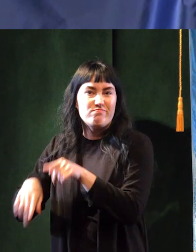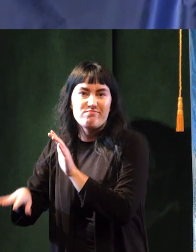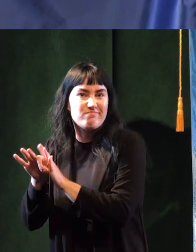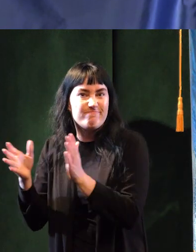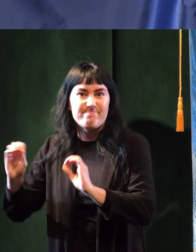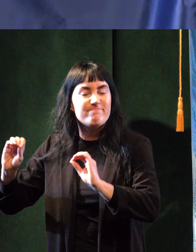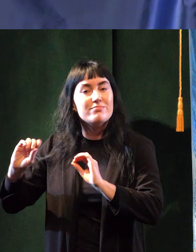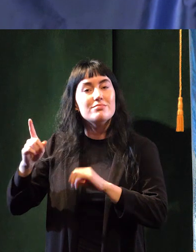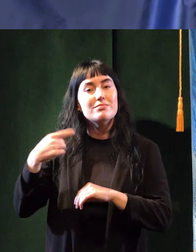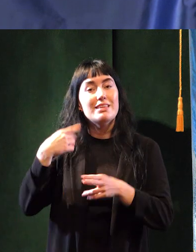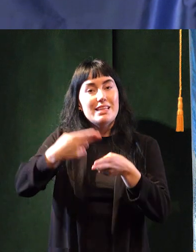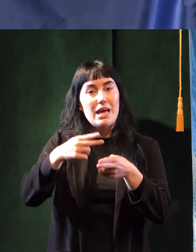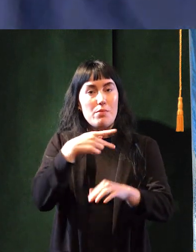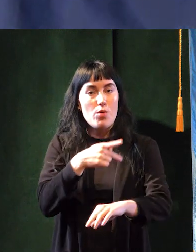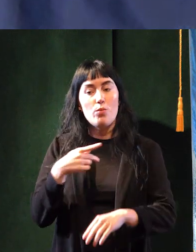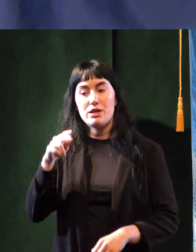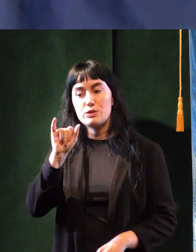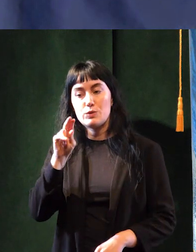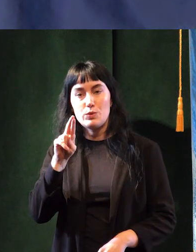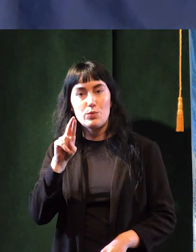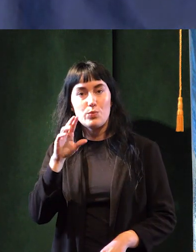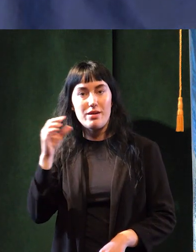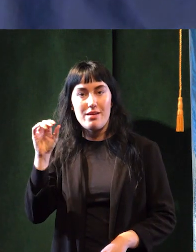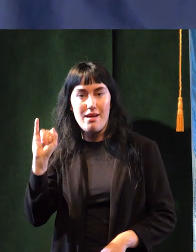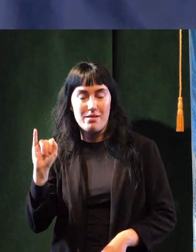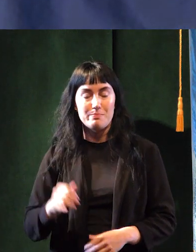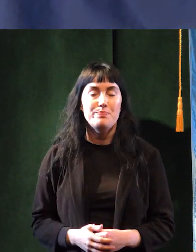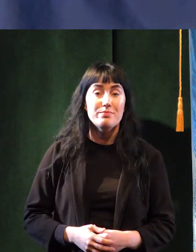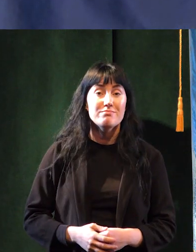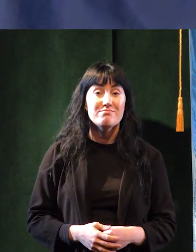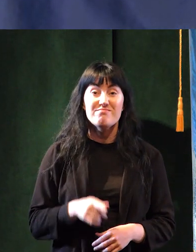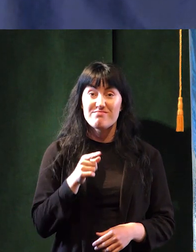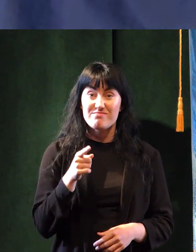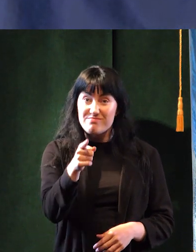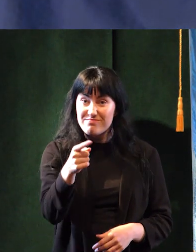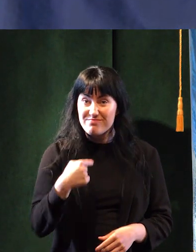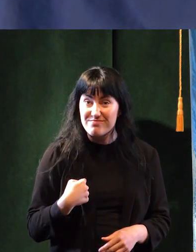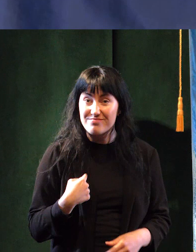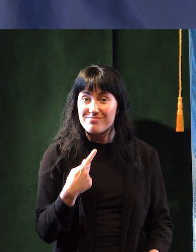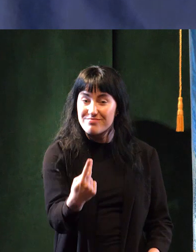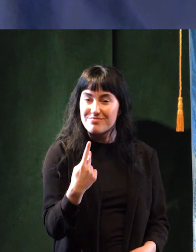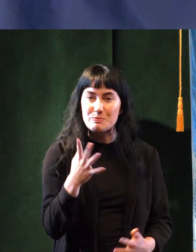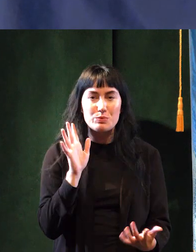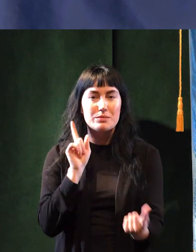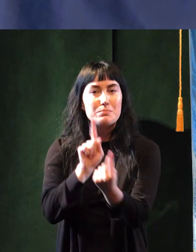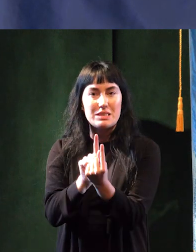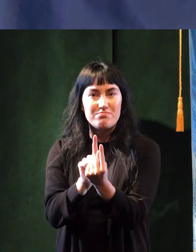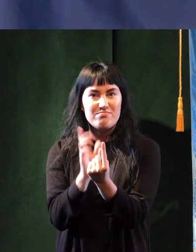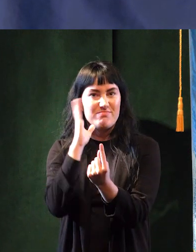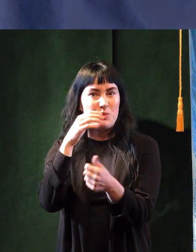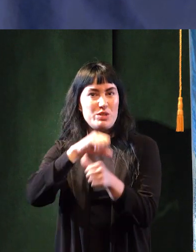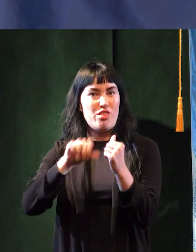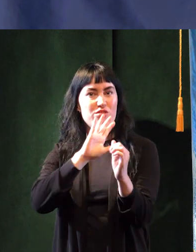you and I you and I we meet as strangers each carrying a mystery within us